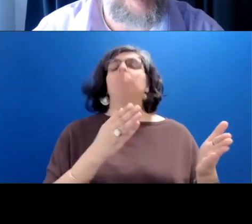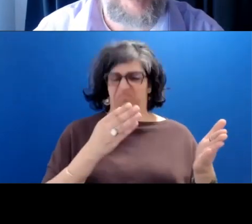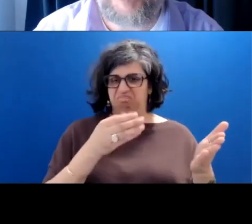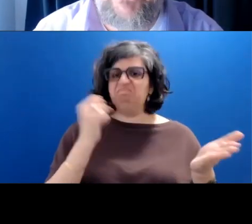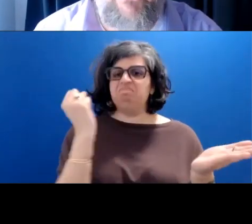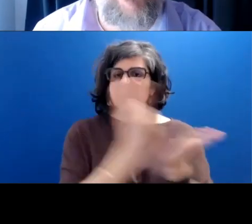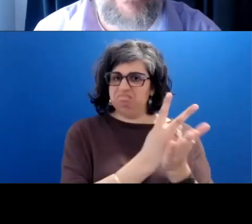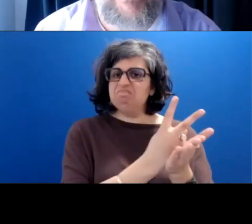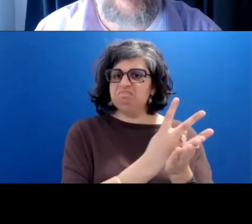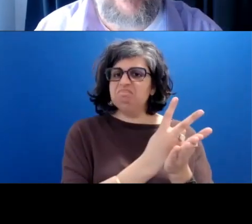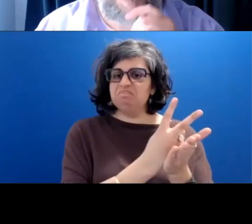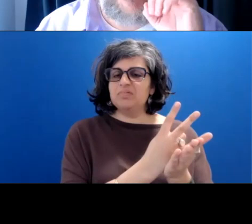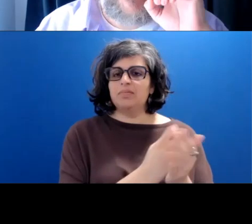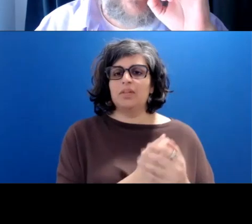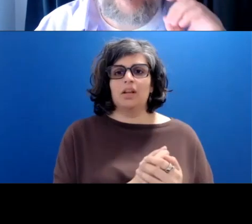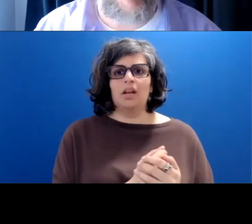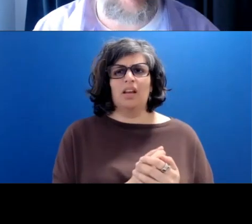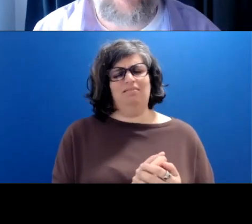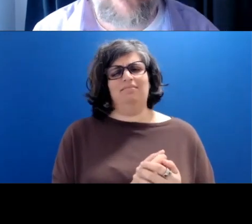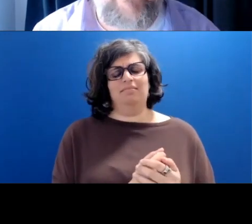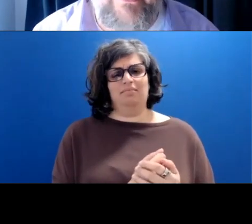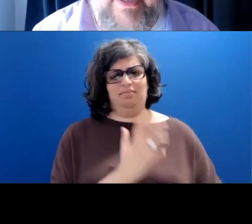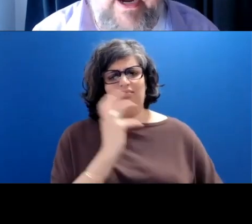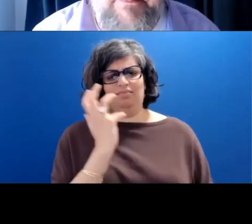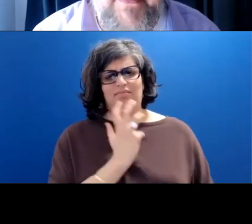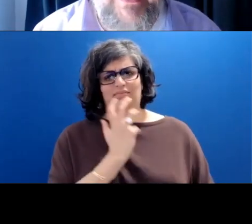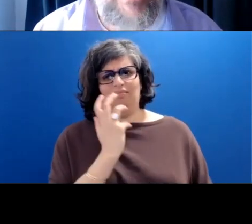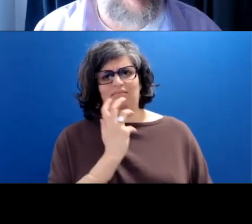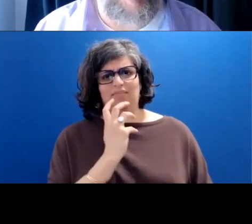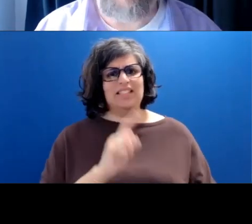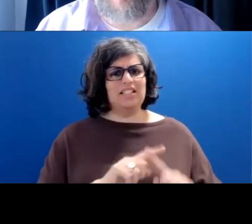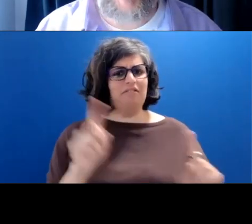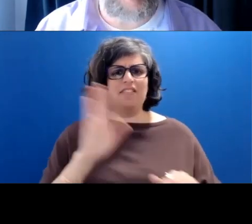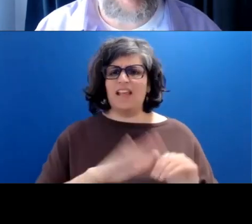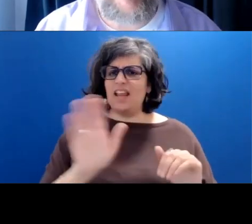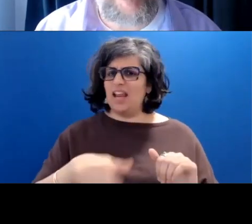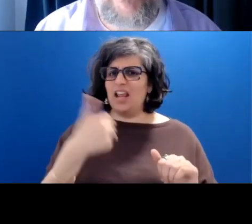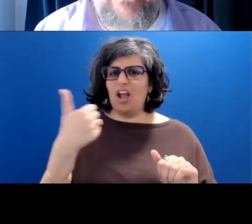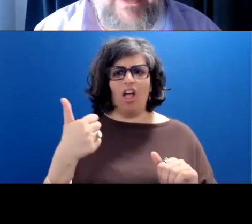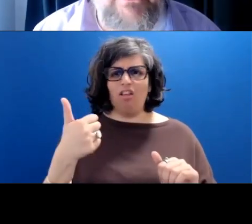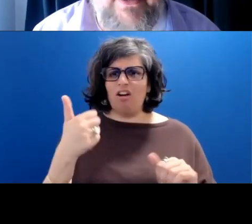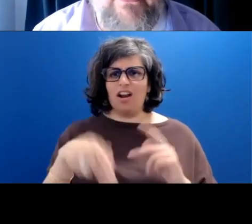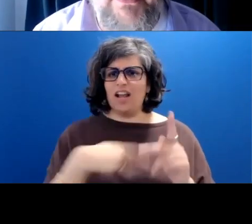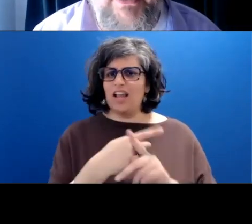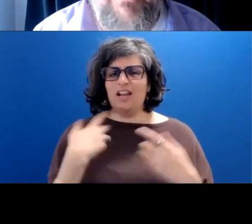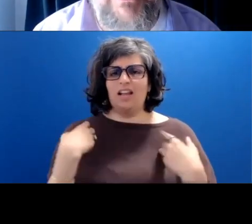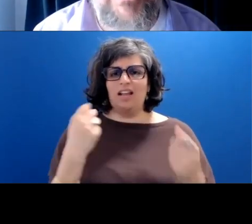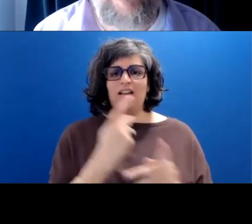and this is totally unlike any other form of healthcare. We don't need to get a letter from a therapist